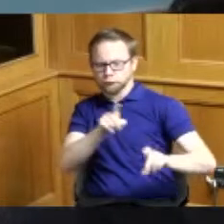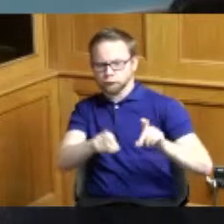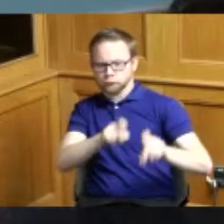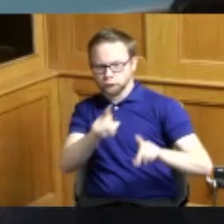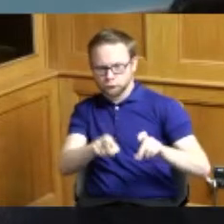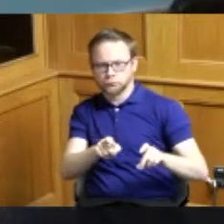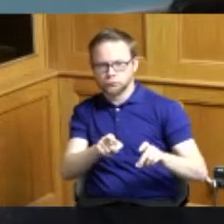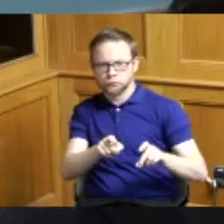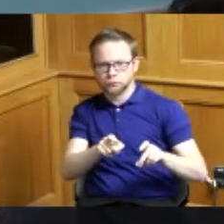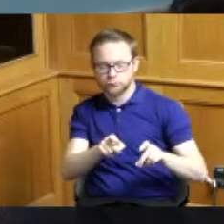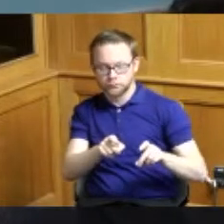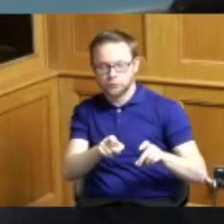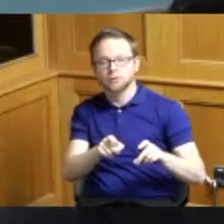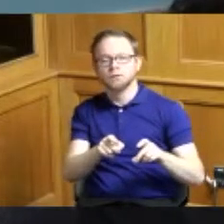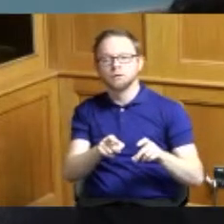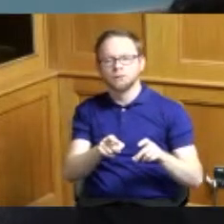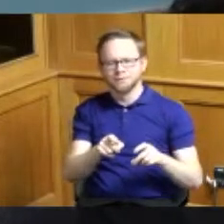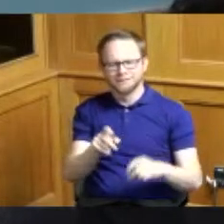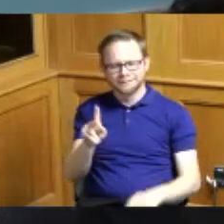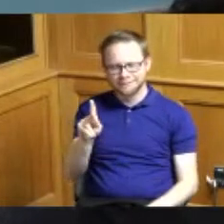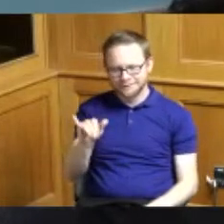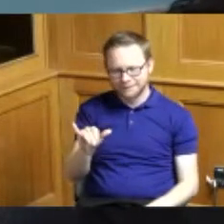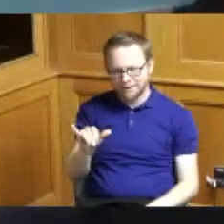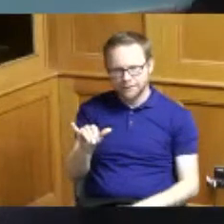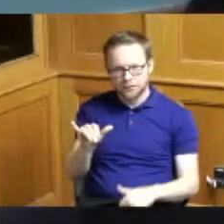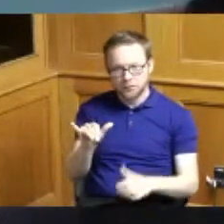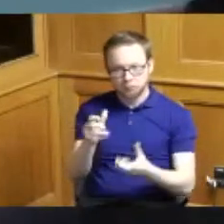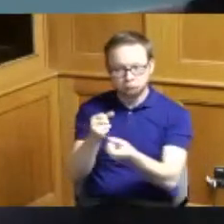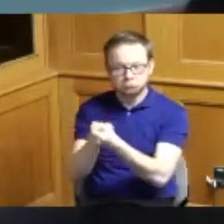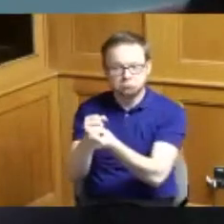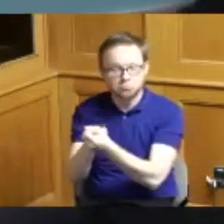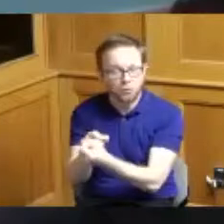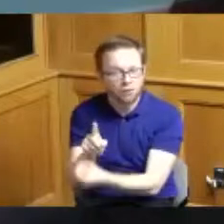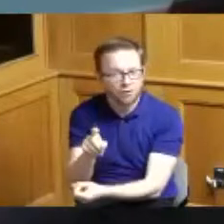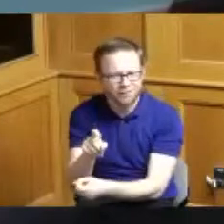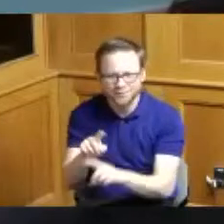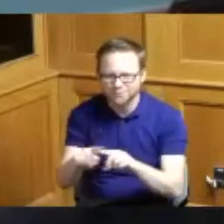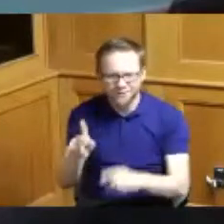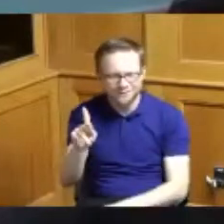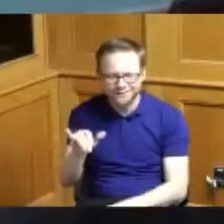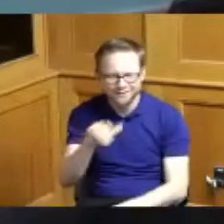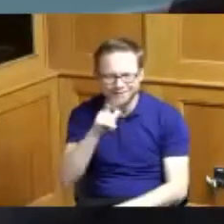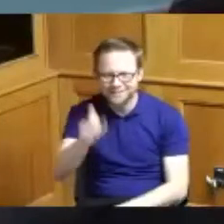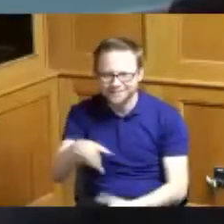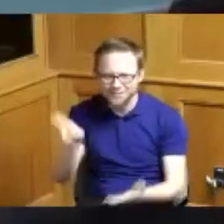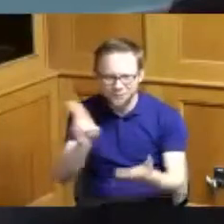uh there's talk that Kentucky is on board but Kentucky ain't got to sign this 257-page document